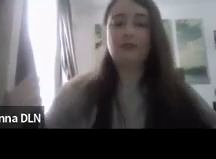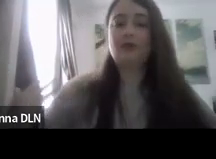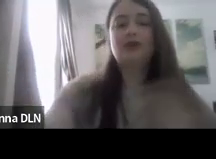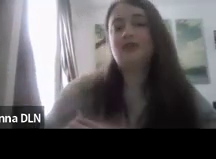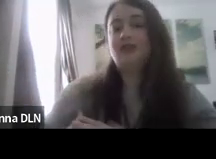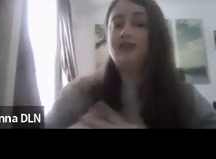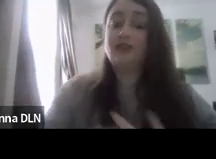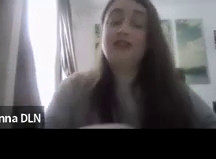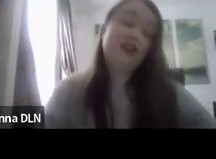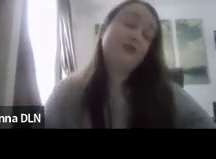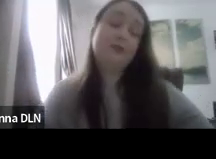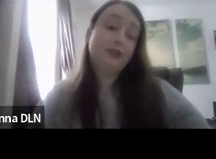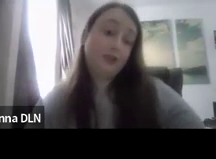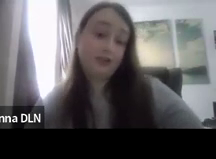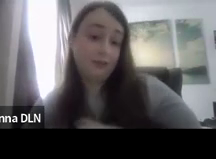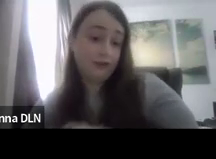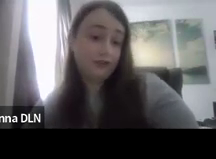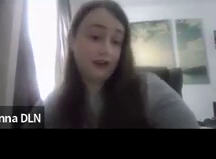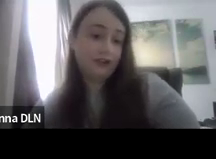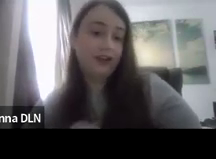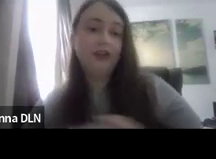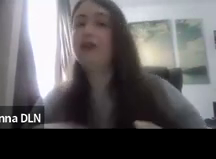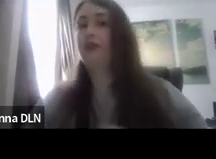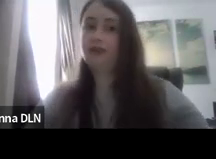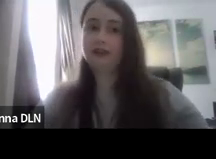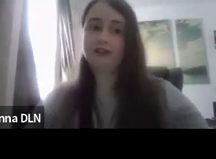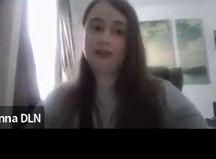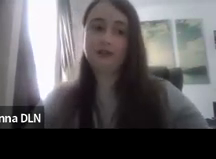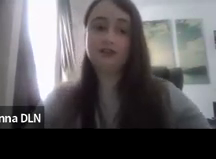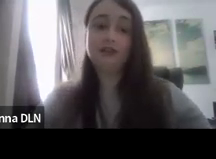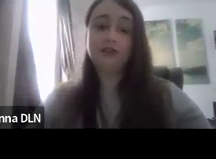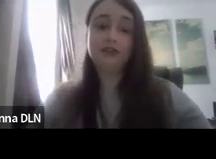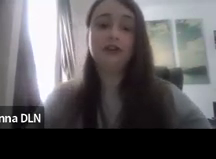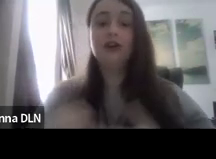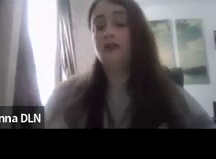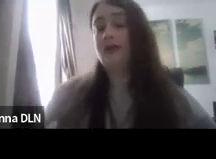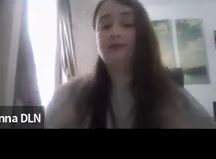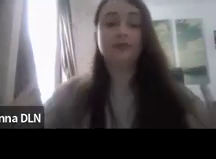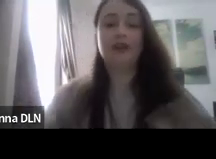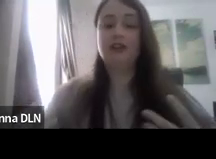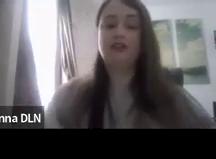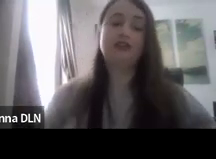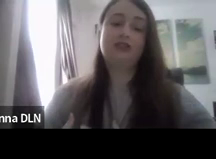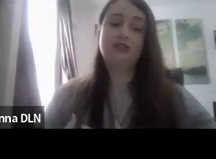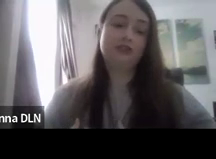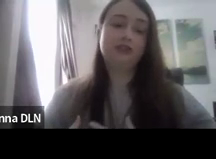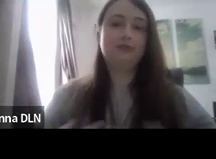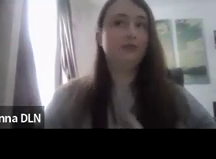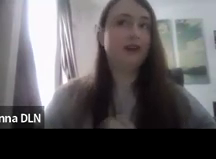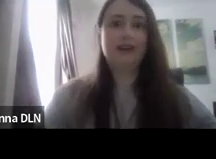support processes usually change between undergrad and postgrad, even if you stay at the same institution. For me, I changed institutions and